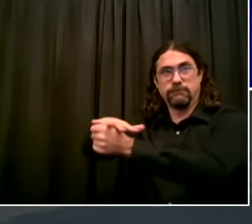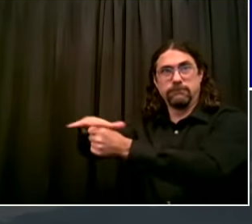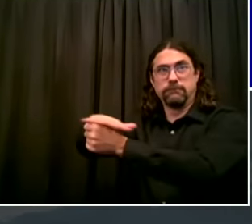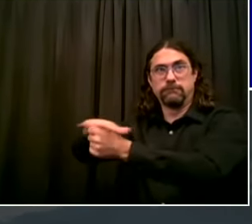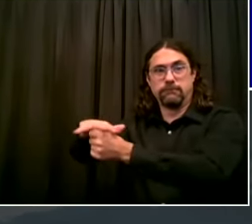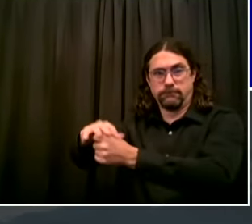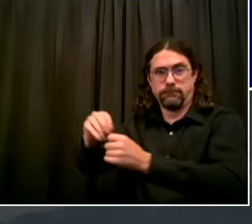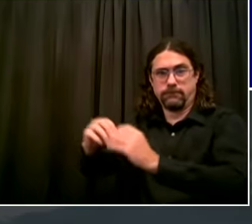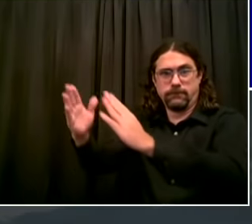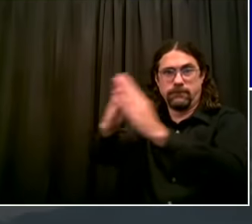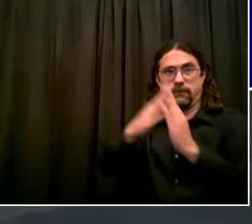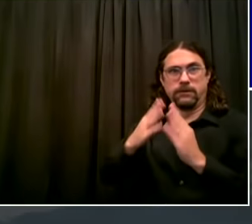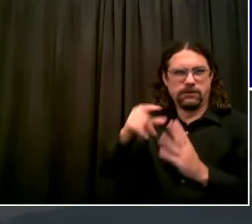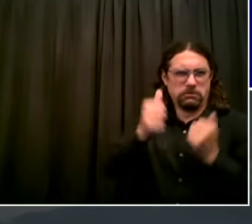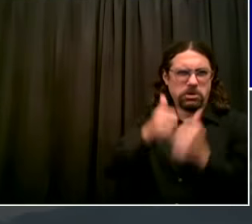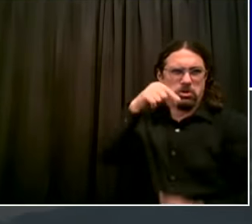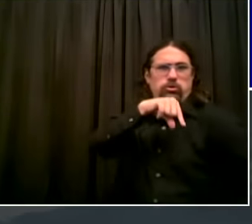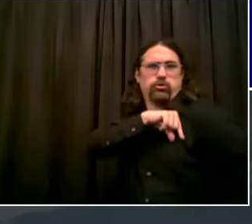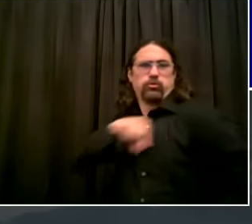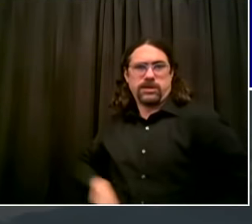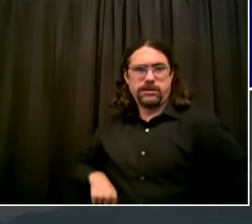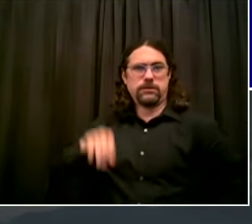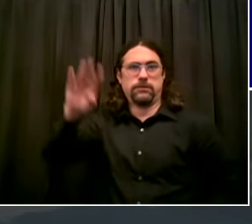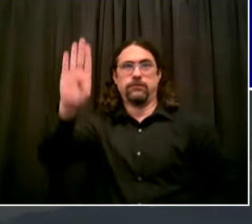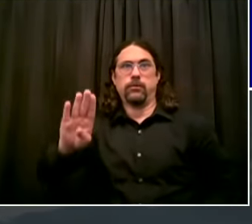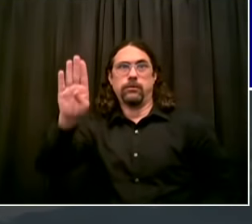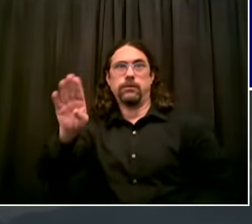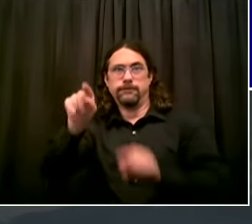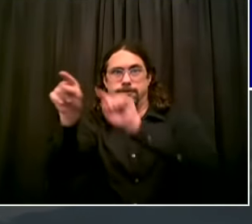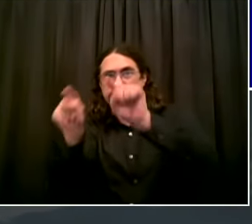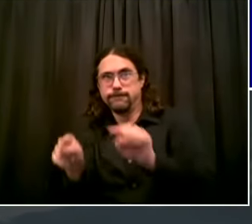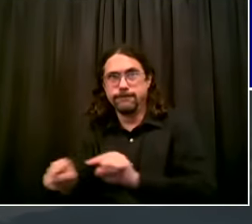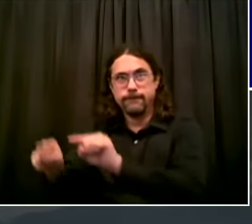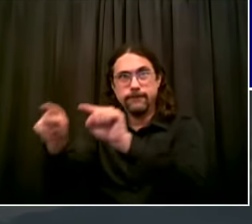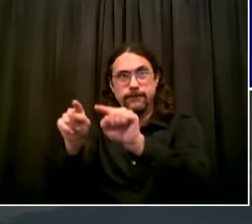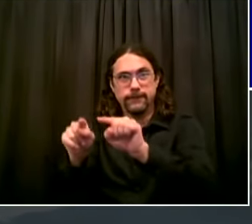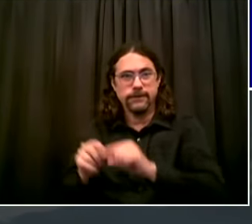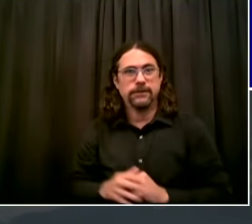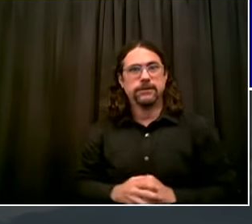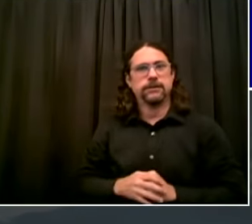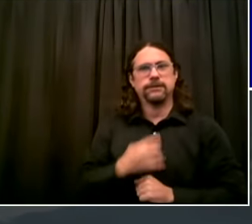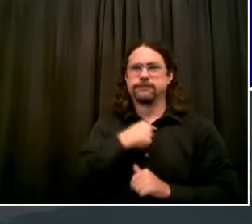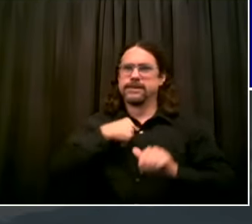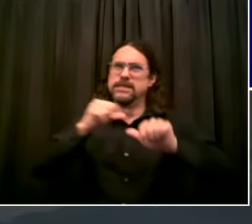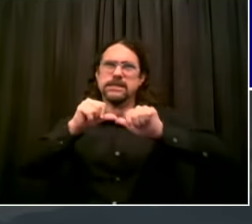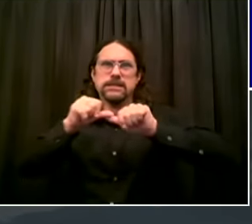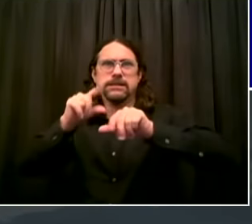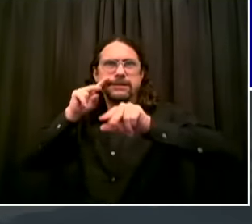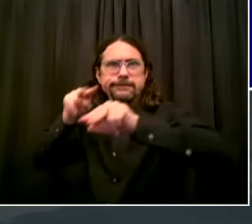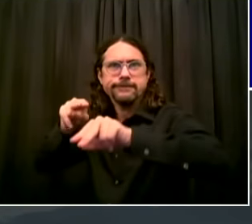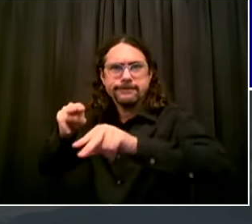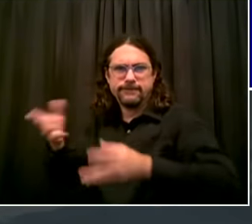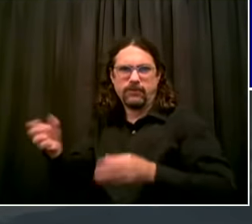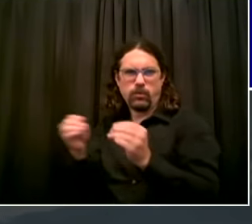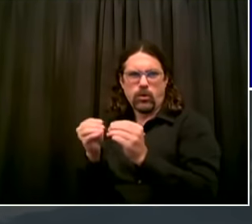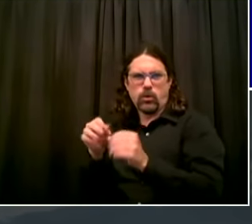TO NEW YORK CITY HOSPITALS FOR SUSPECTED COVID-